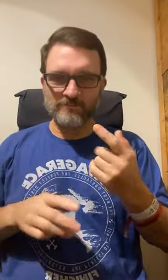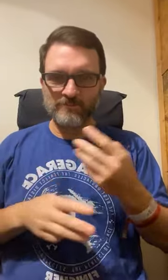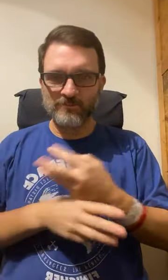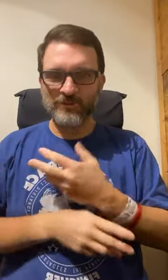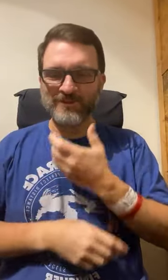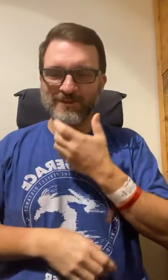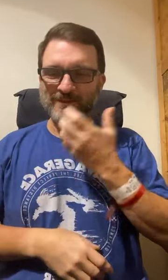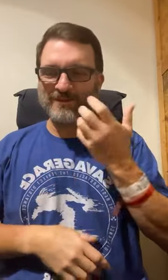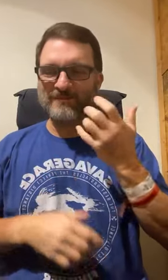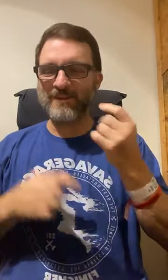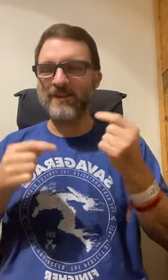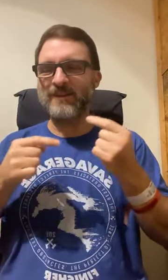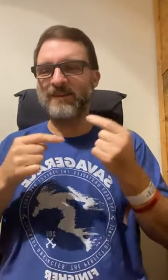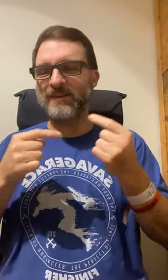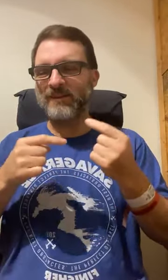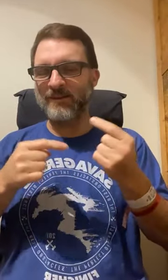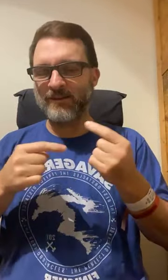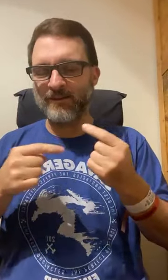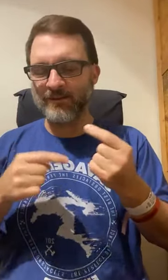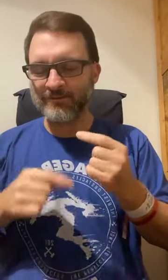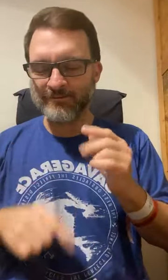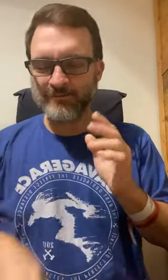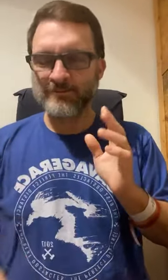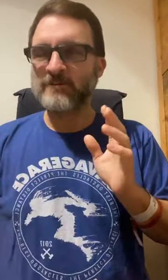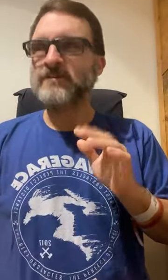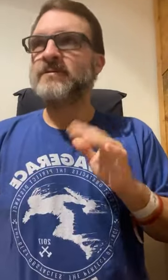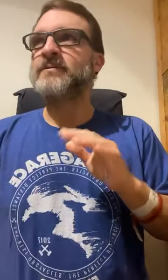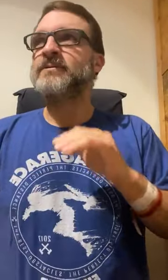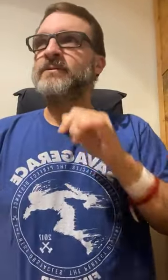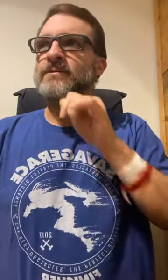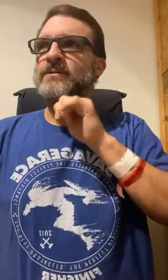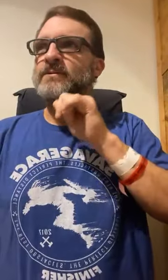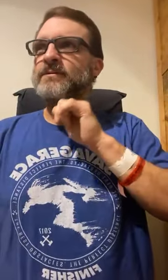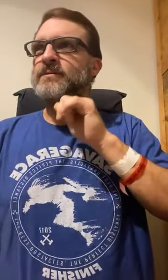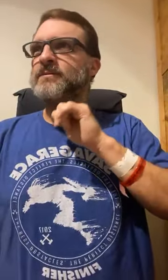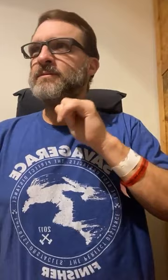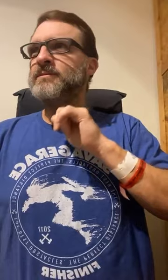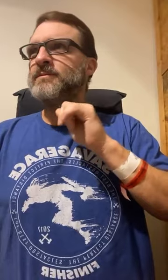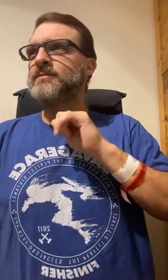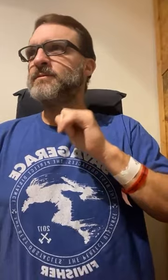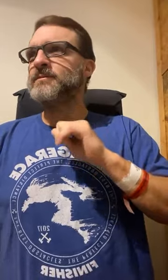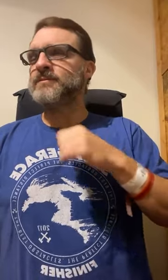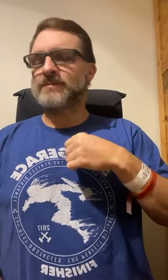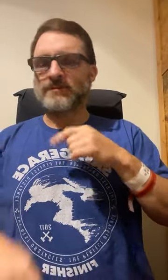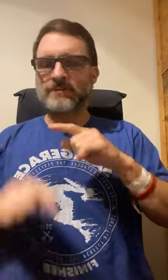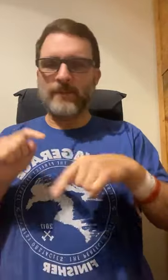It got worse and I was screaming with pain. Trying to deal with it.